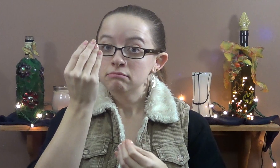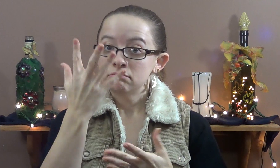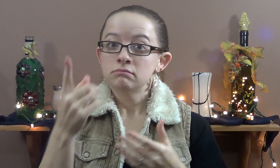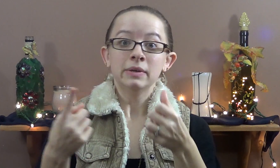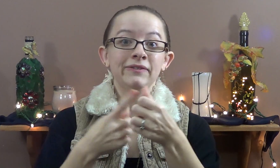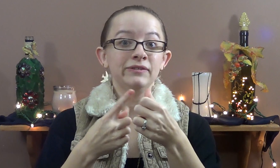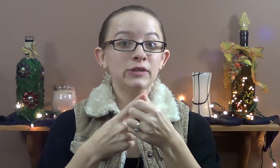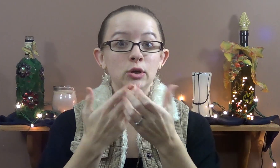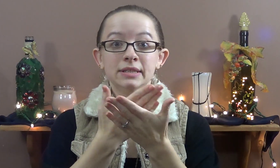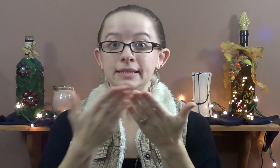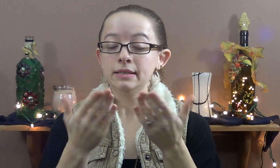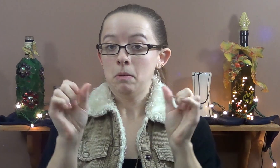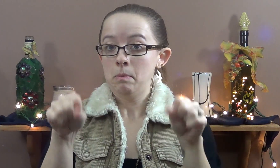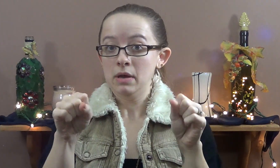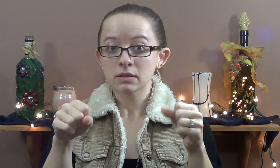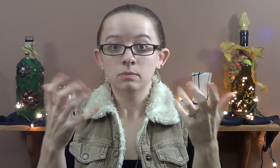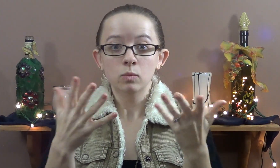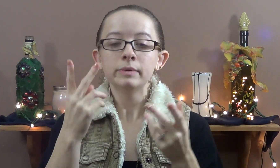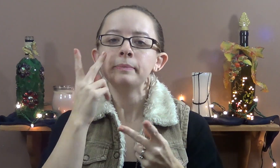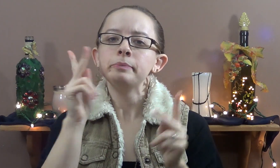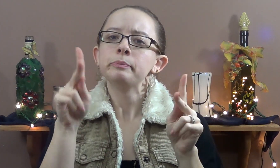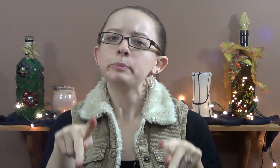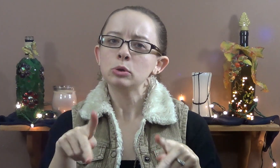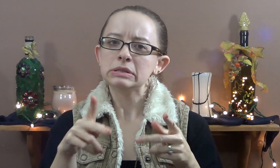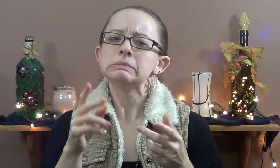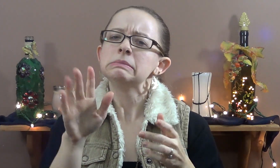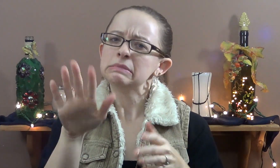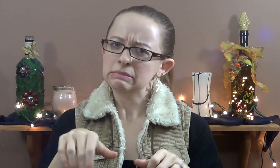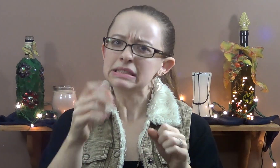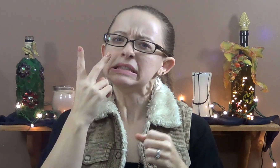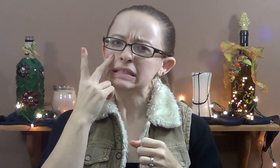So the first thing that's possible is